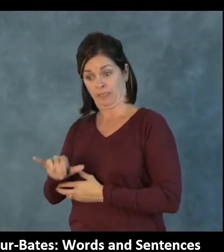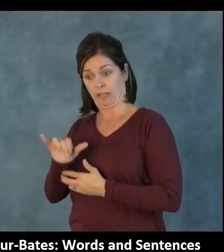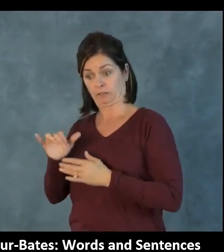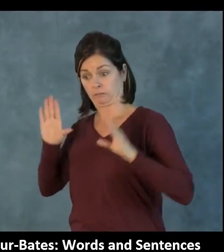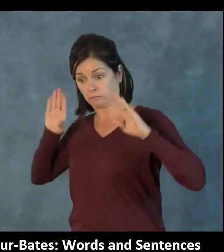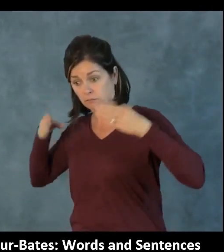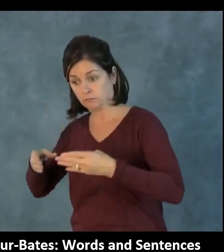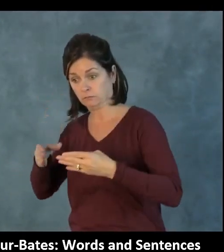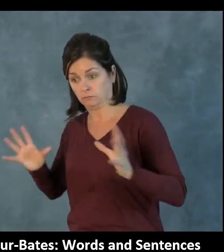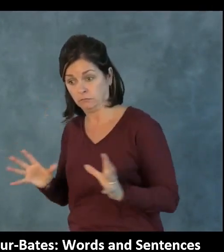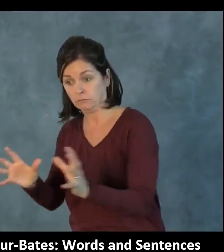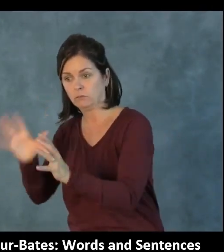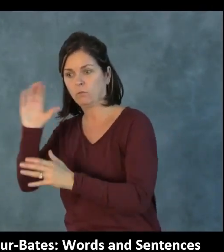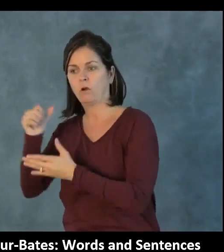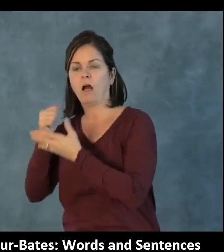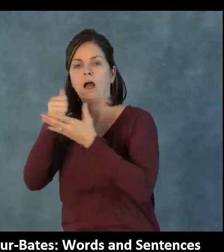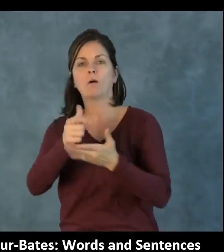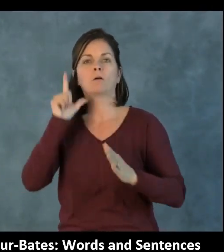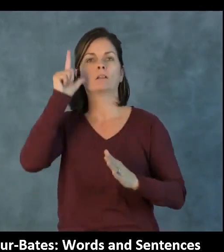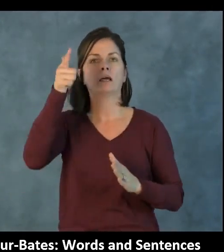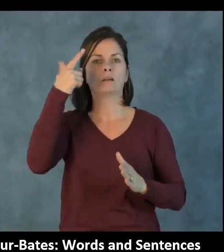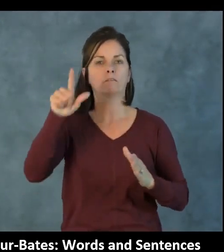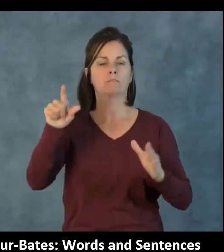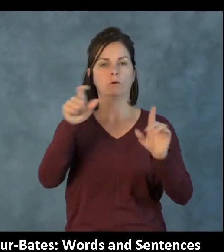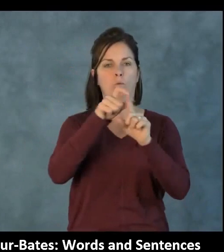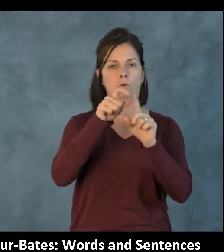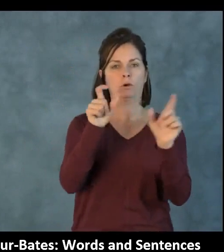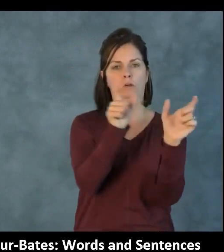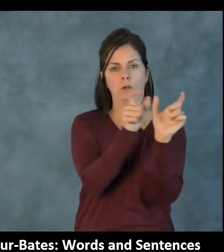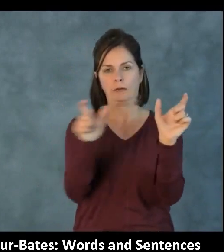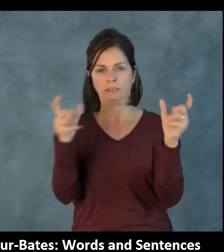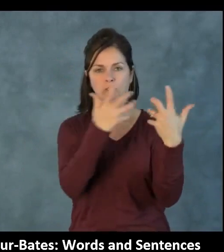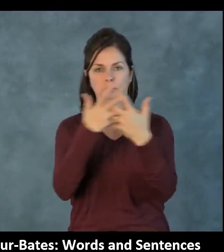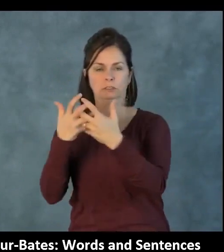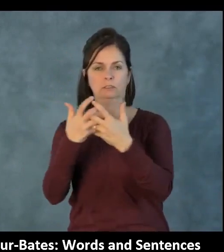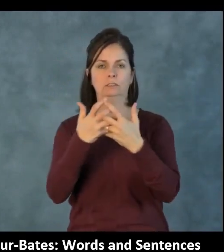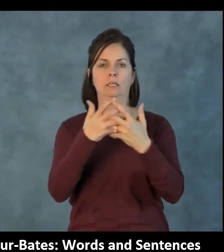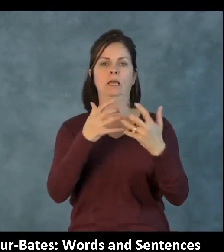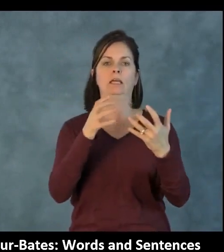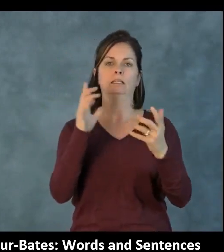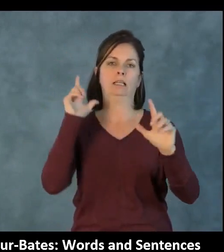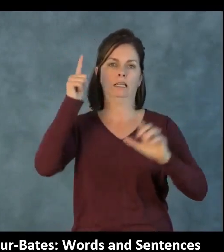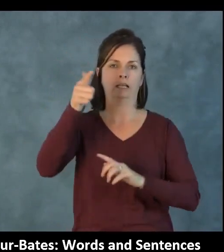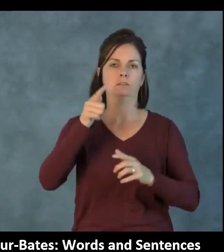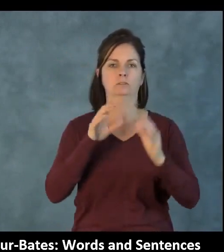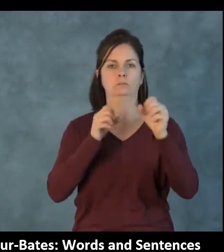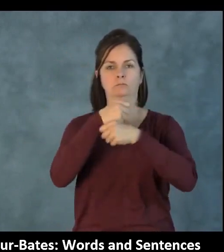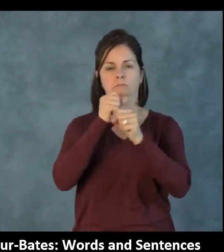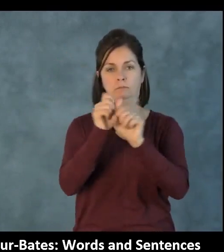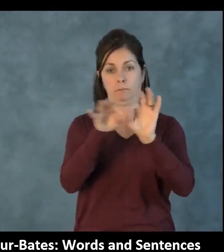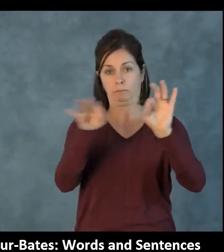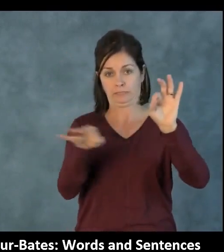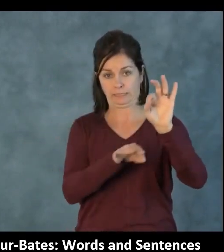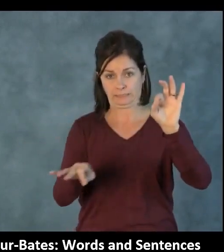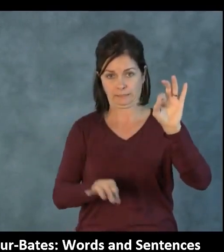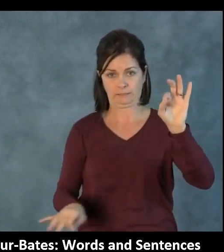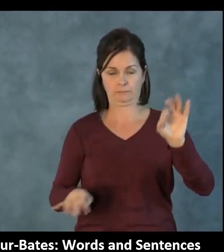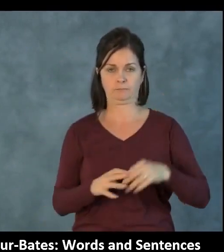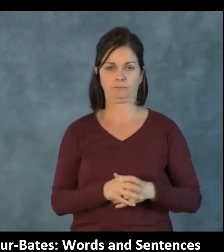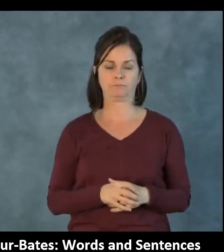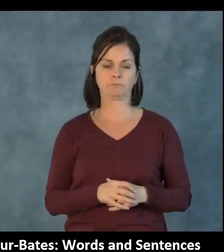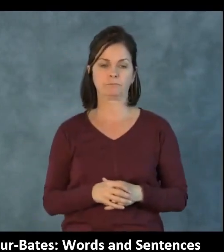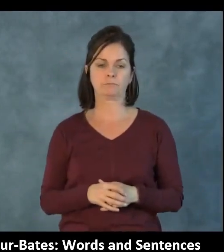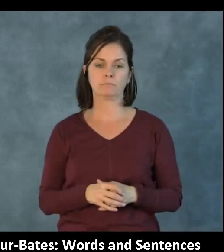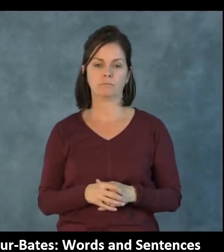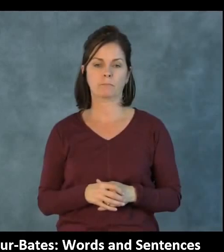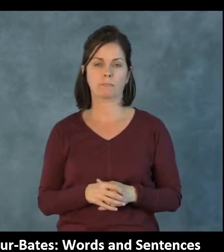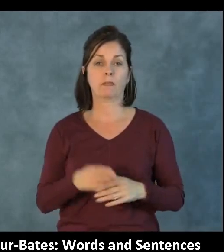in terms of word combinations and sentences.